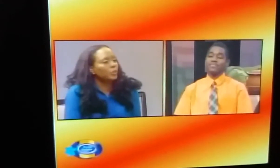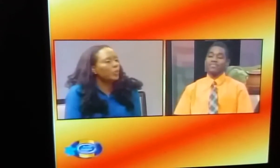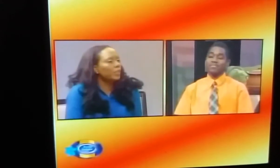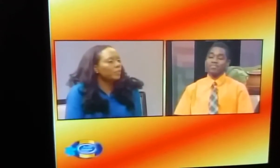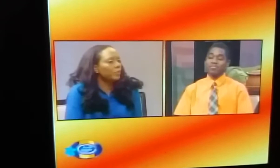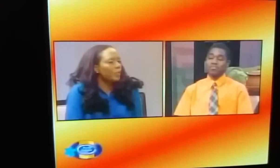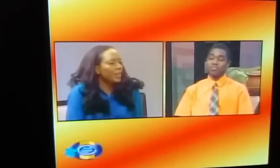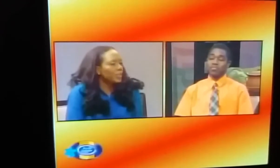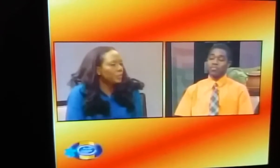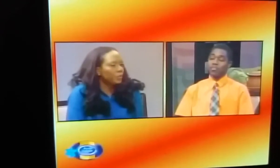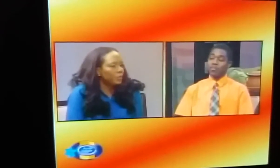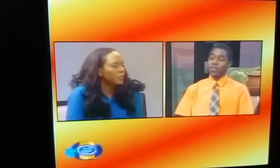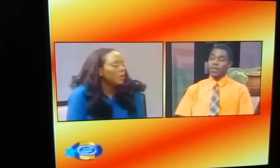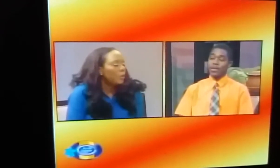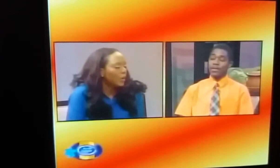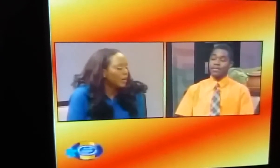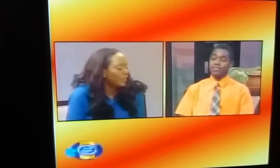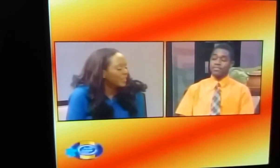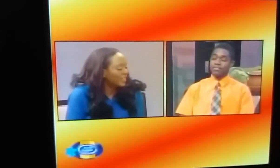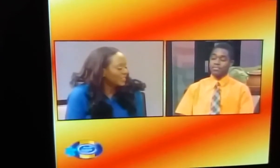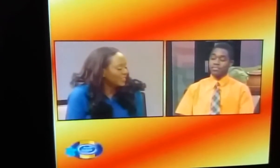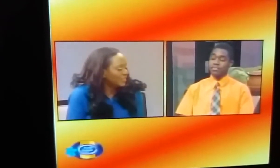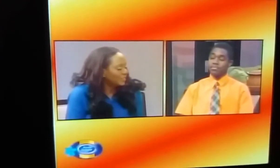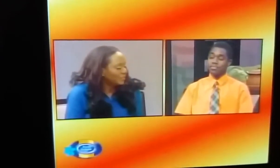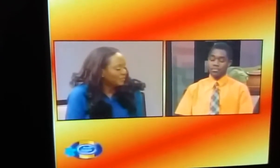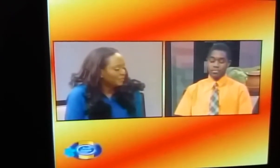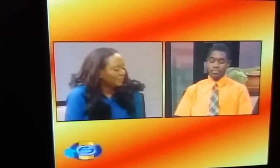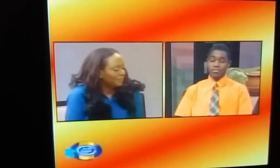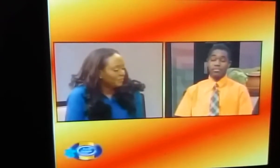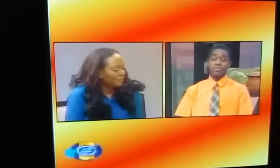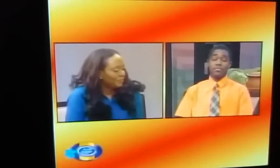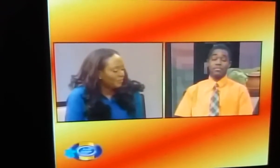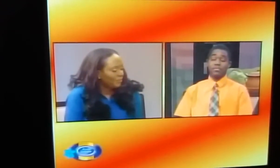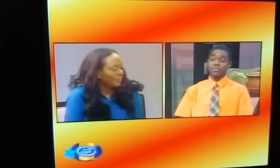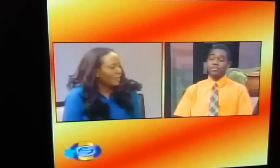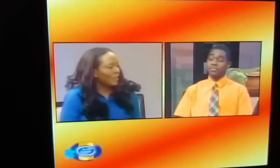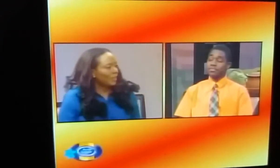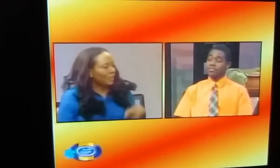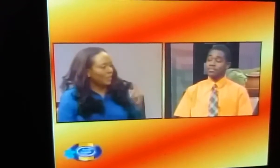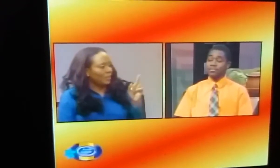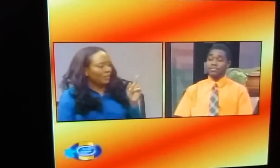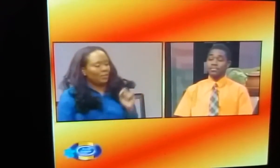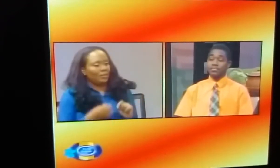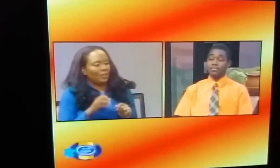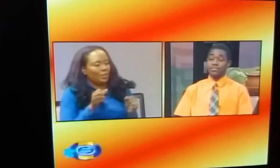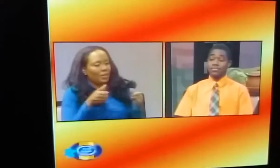whether it be with weddings funerals whatever it is so you don't guess let's talk to Sandra